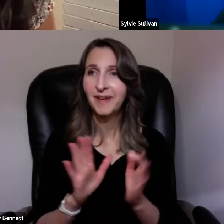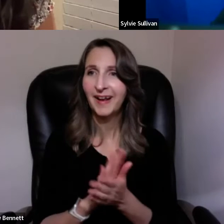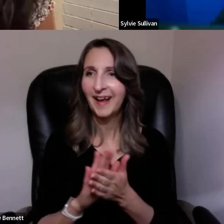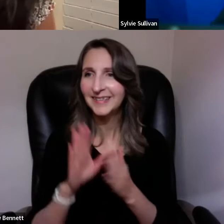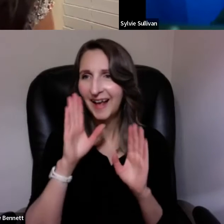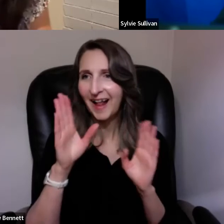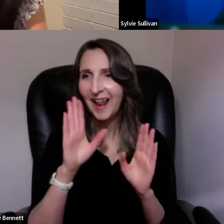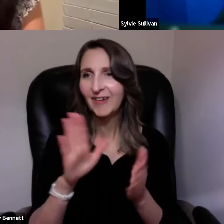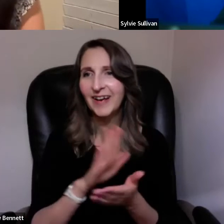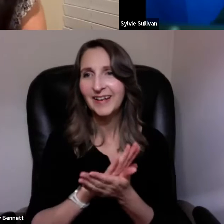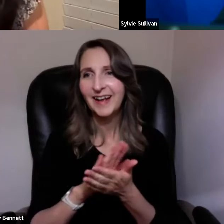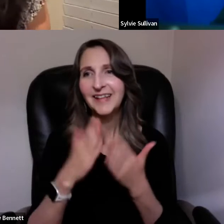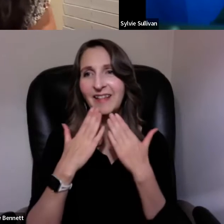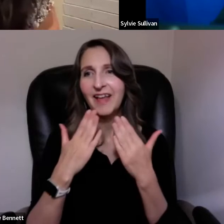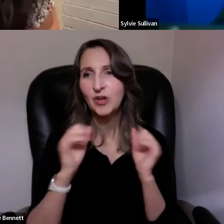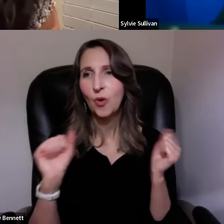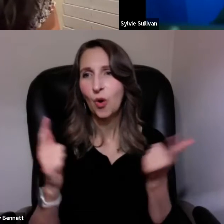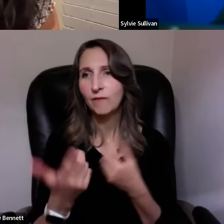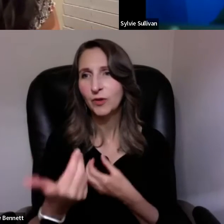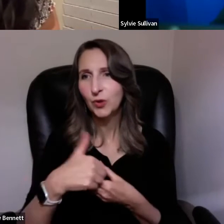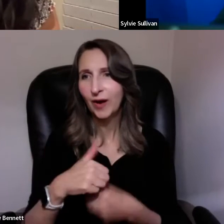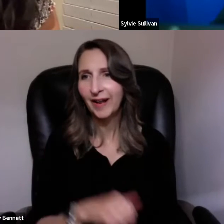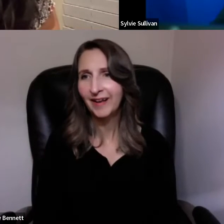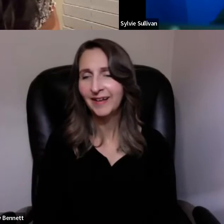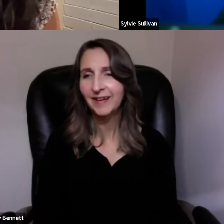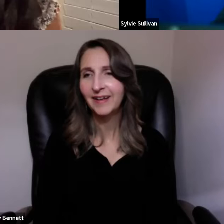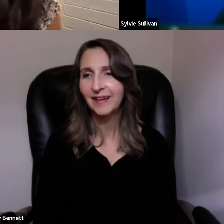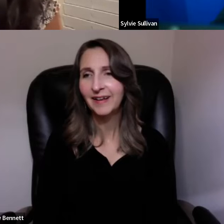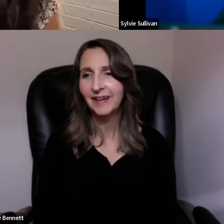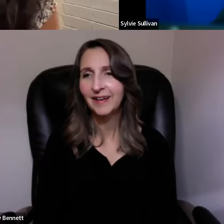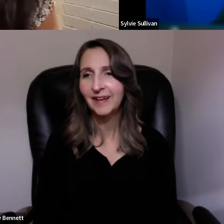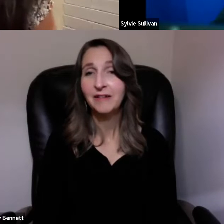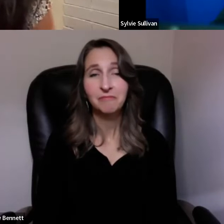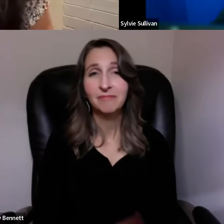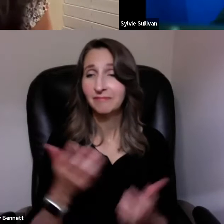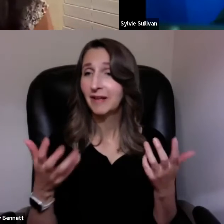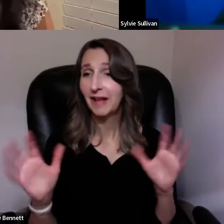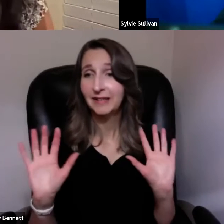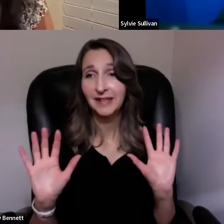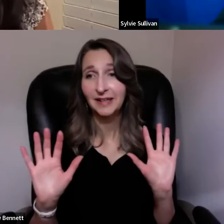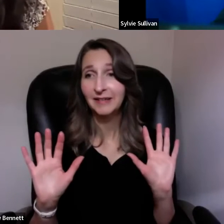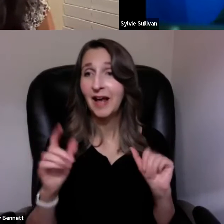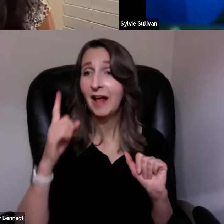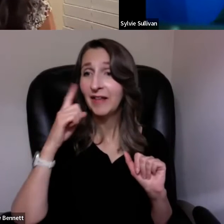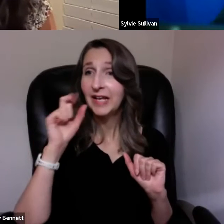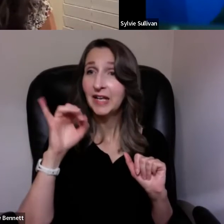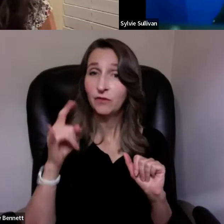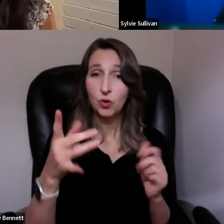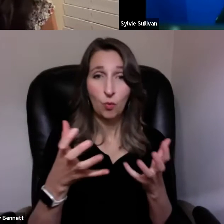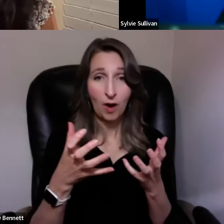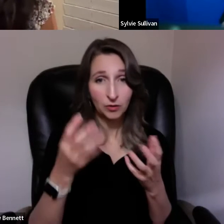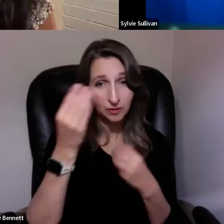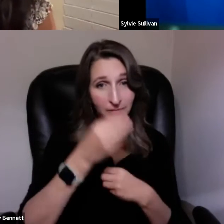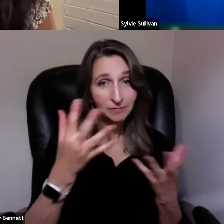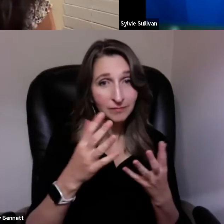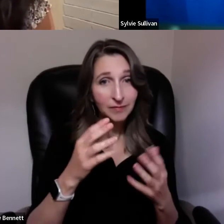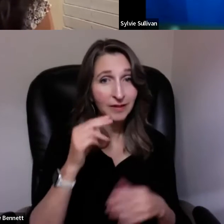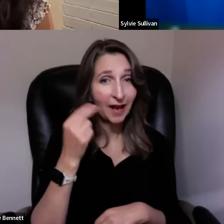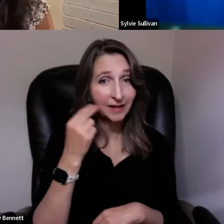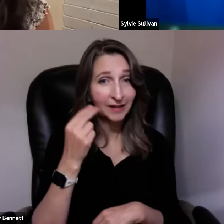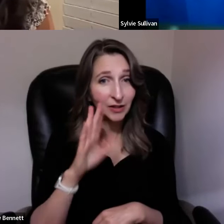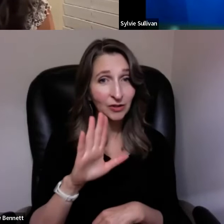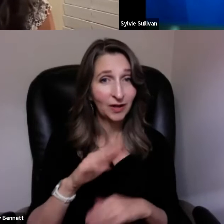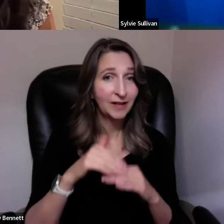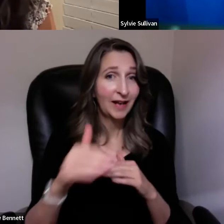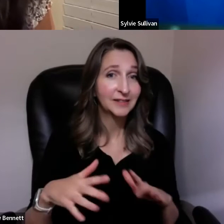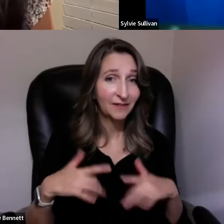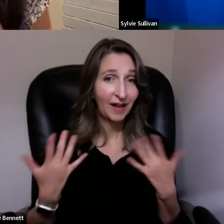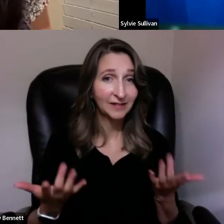Very nice thank you all for joining and that's it I think, if you want to promote your next events, Natalie, I think that was the time.